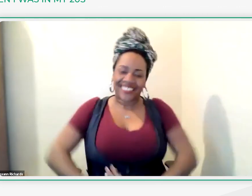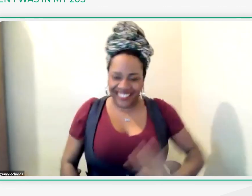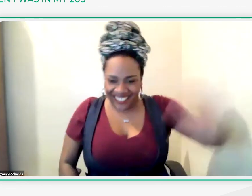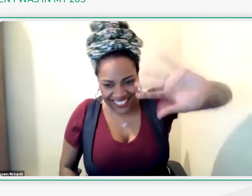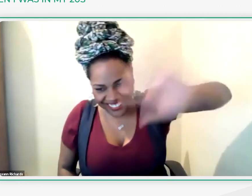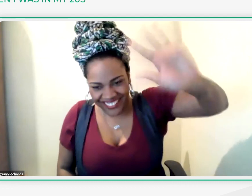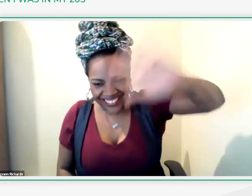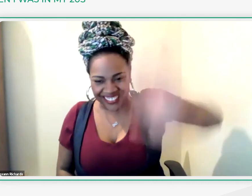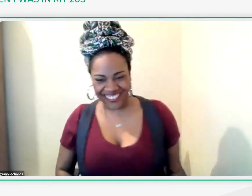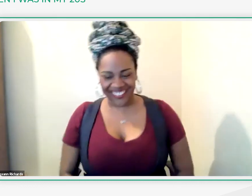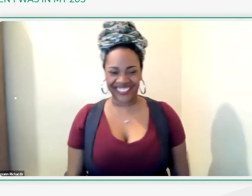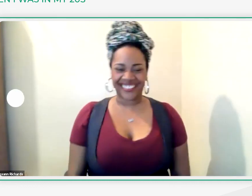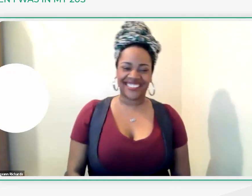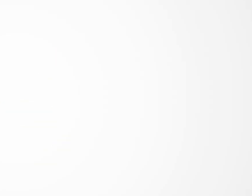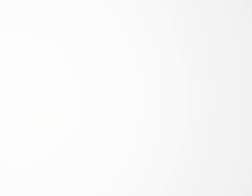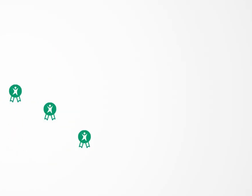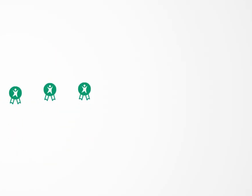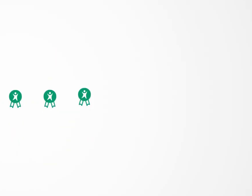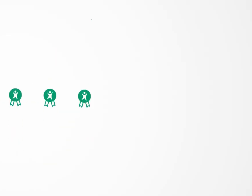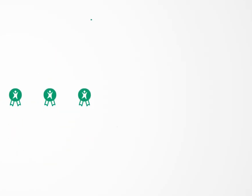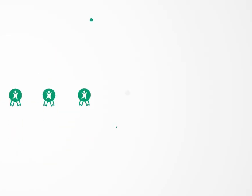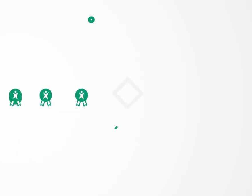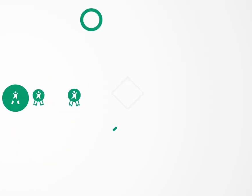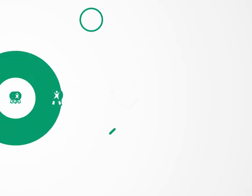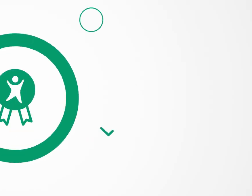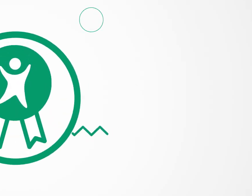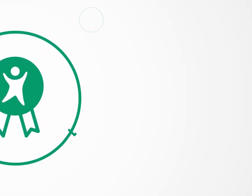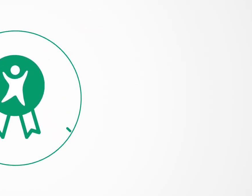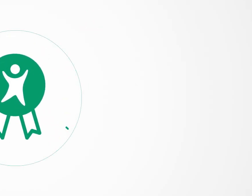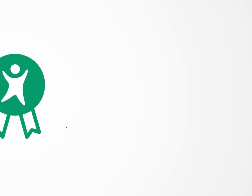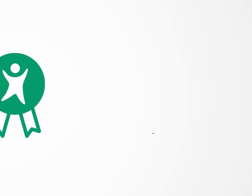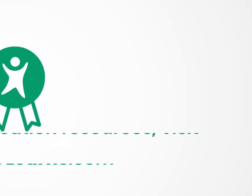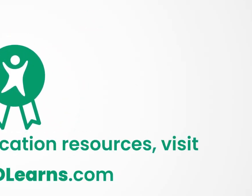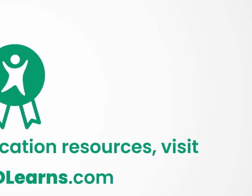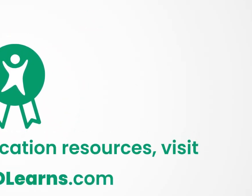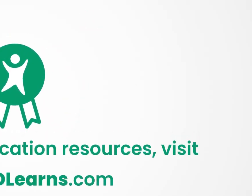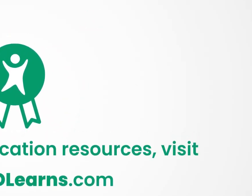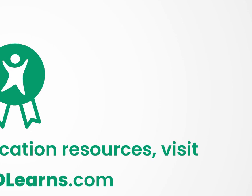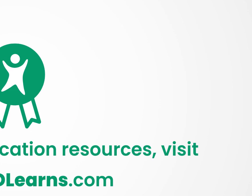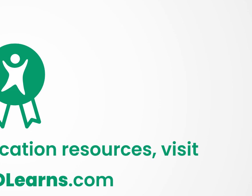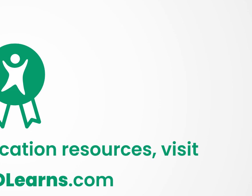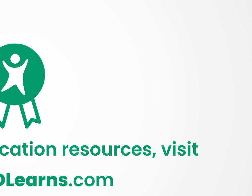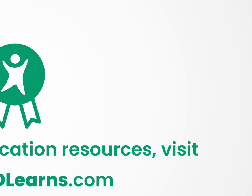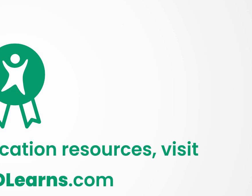[END OF WEBINAR]